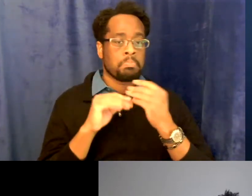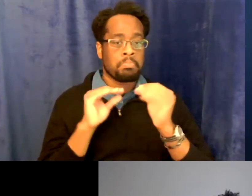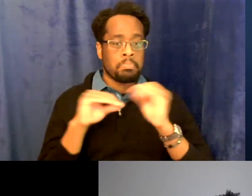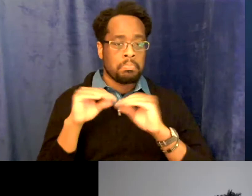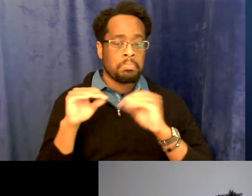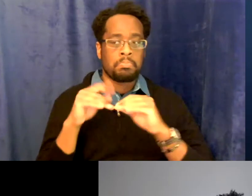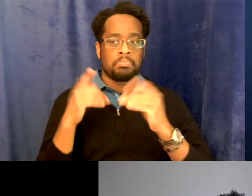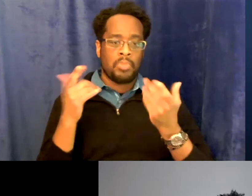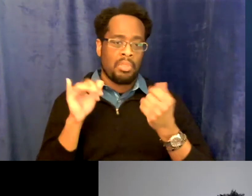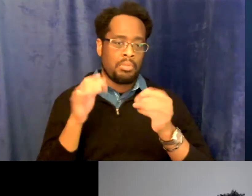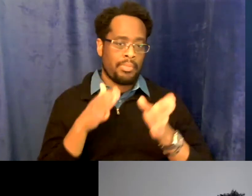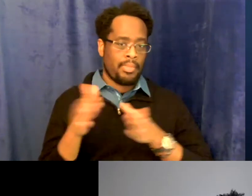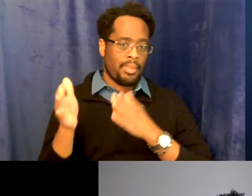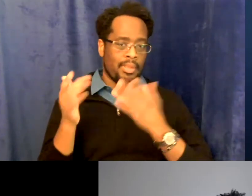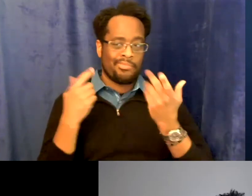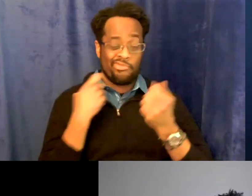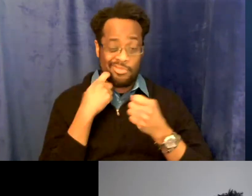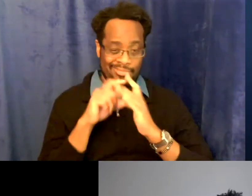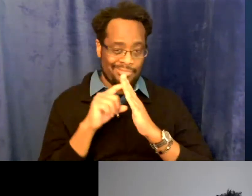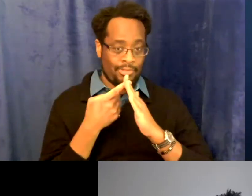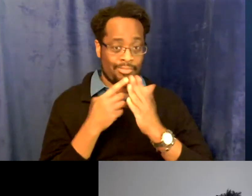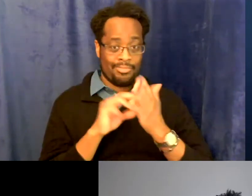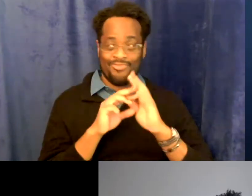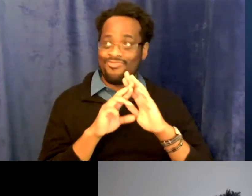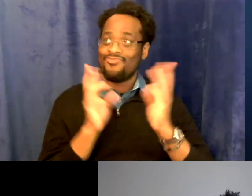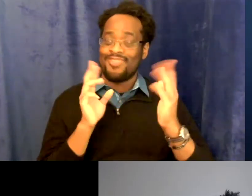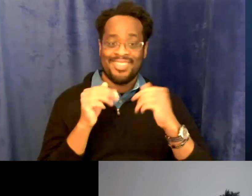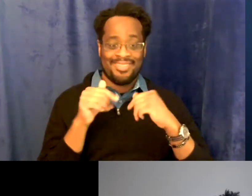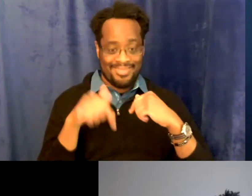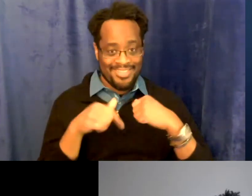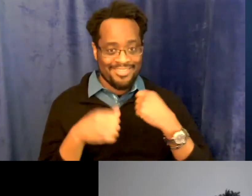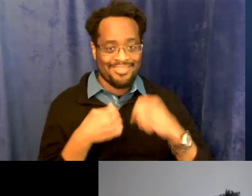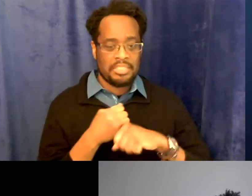um so we're working on that so that's in the works we just recently opened that up